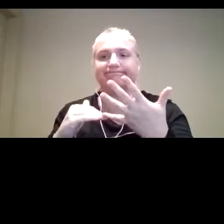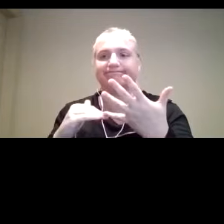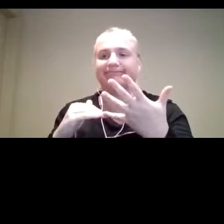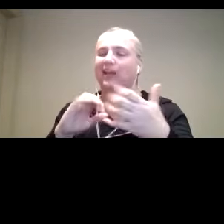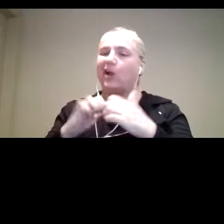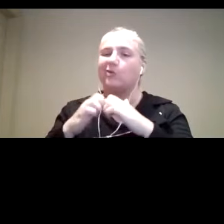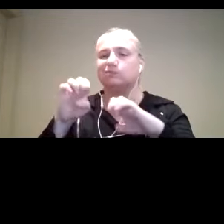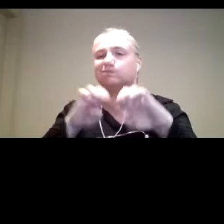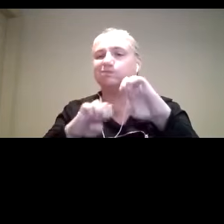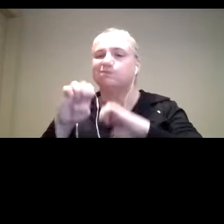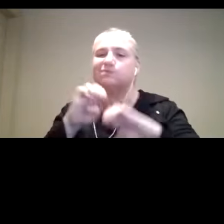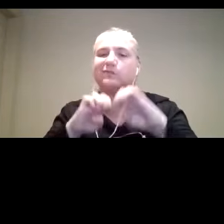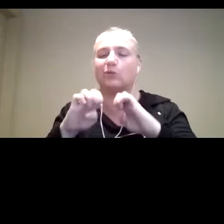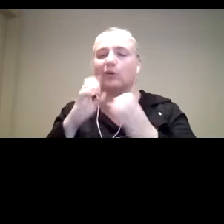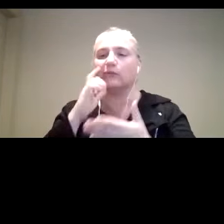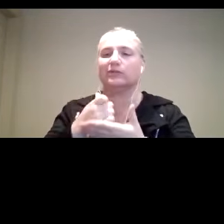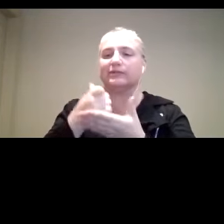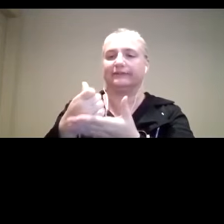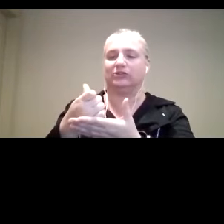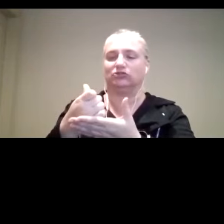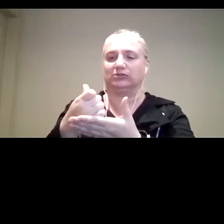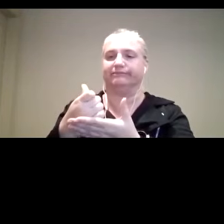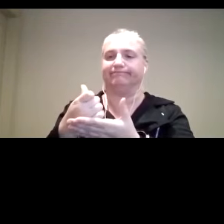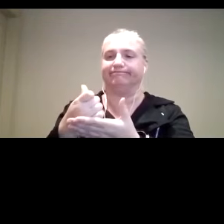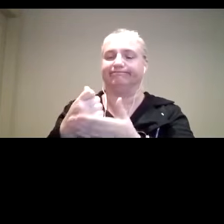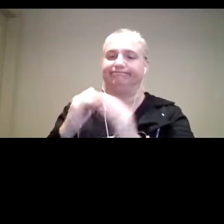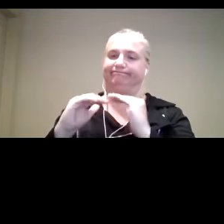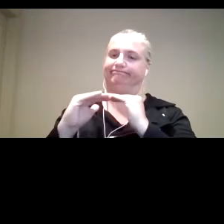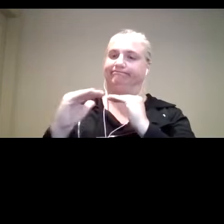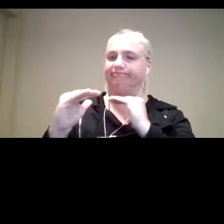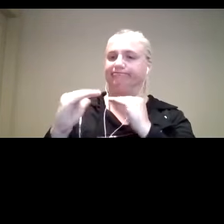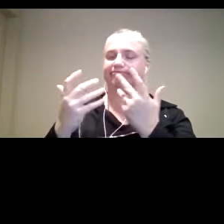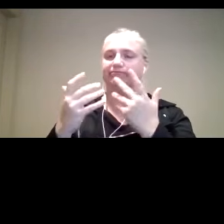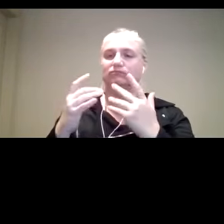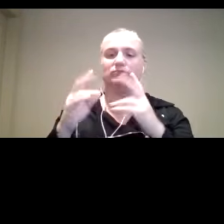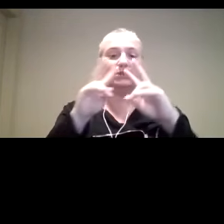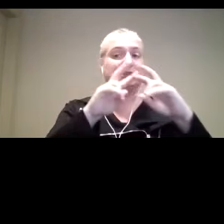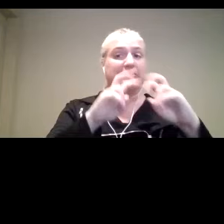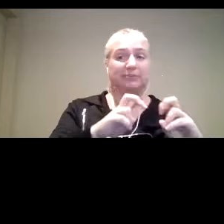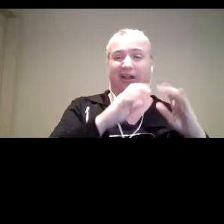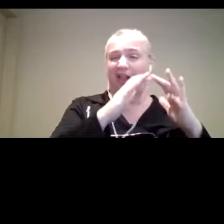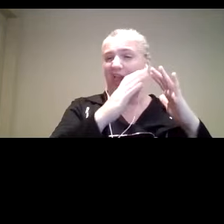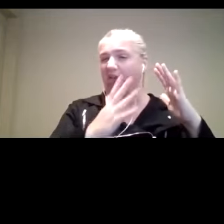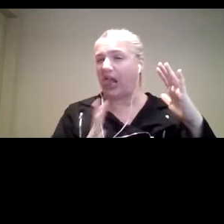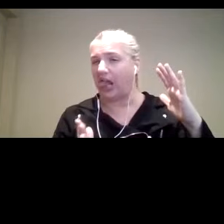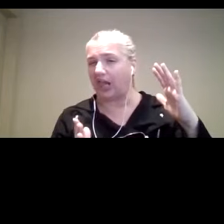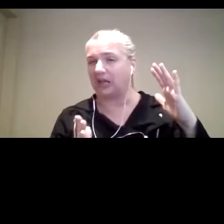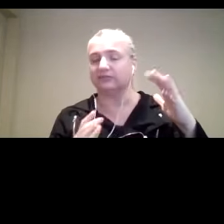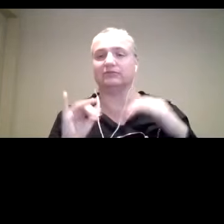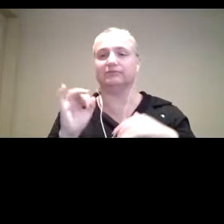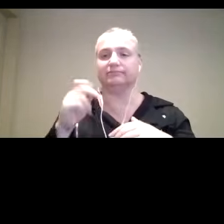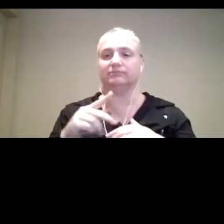in terms of intervention, integrity. All from assessment on down through that IEP.